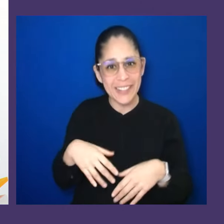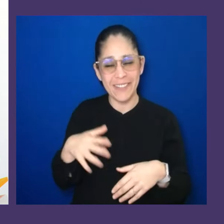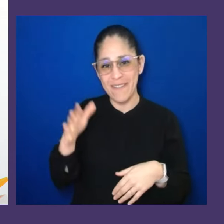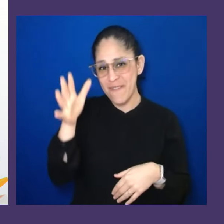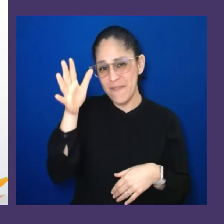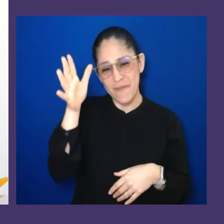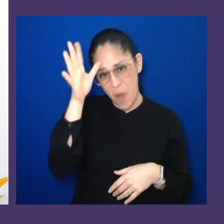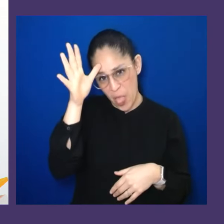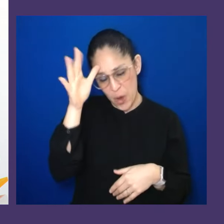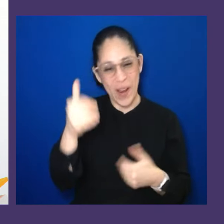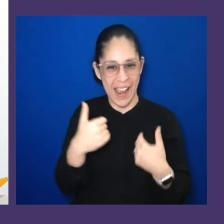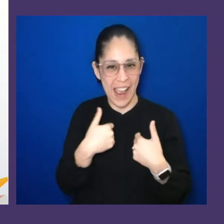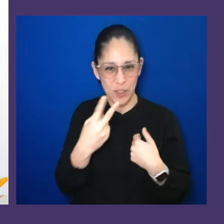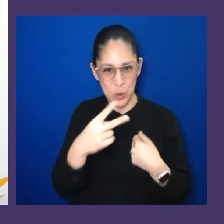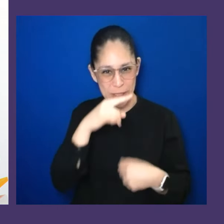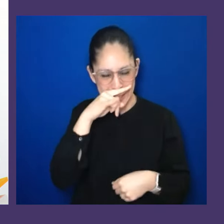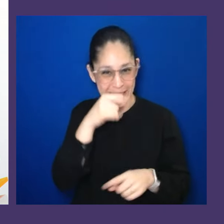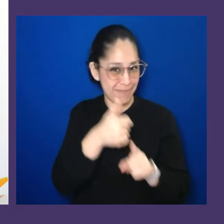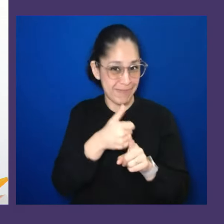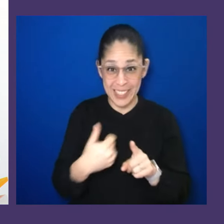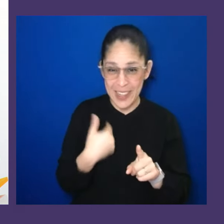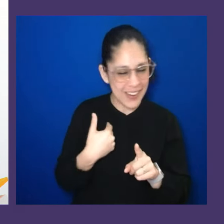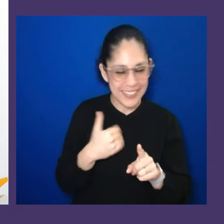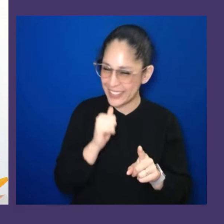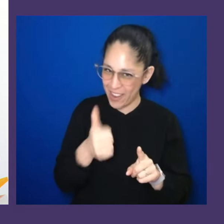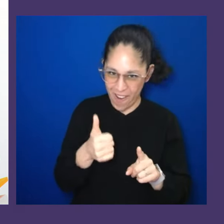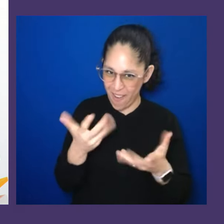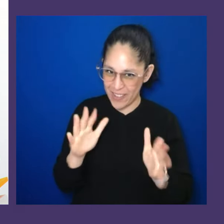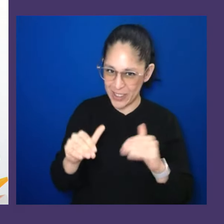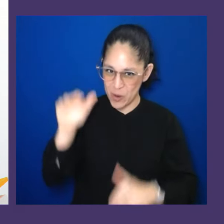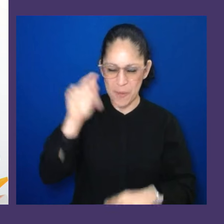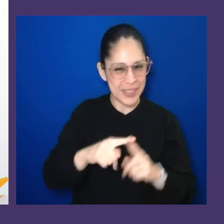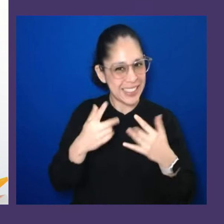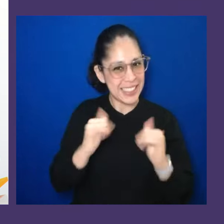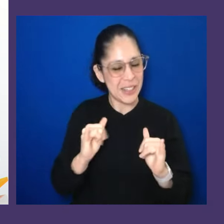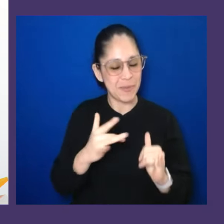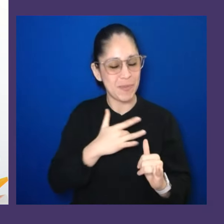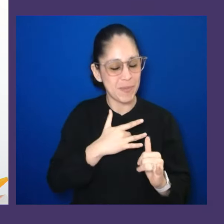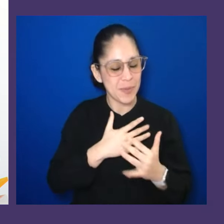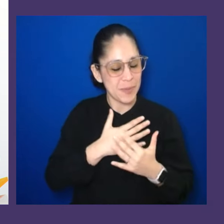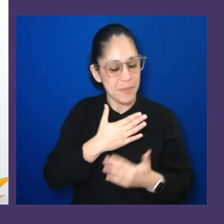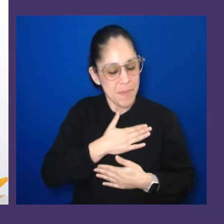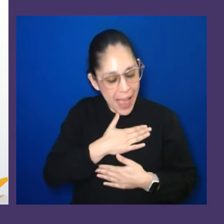Not anymore children, but they're still my children they're 20 and 21.